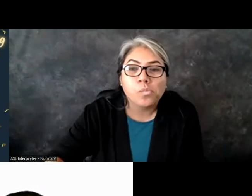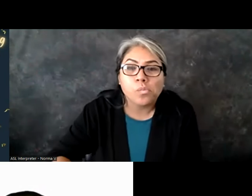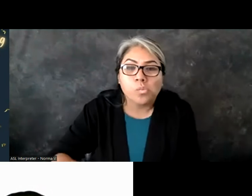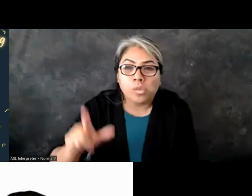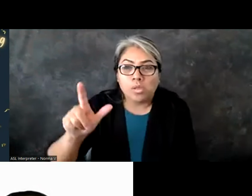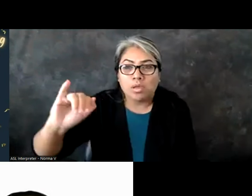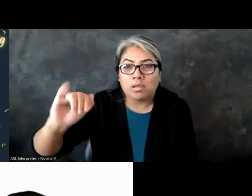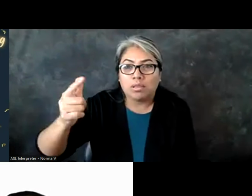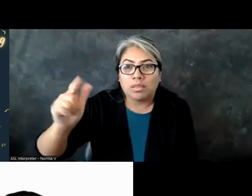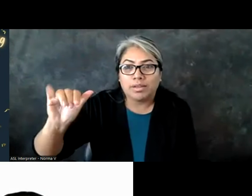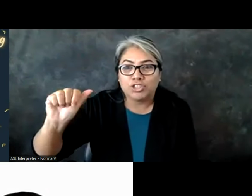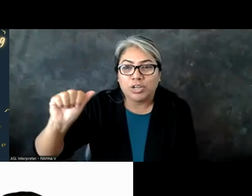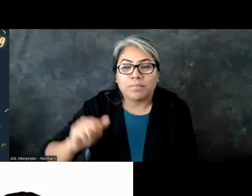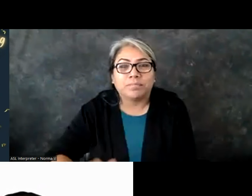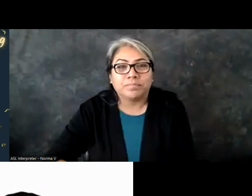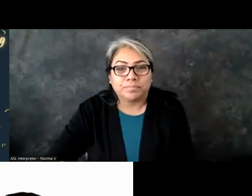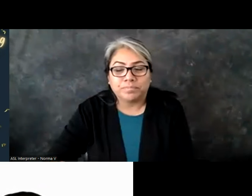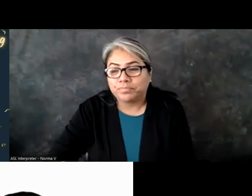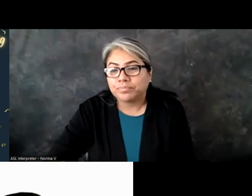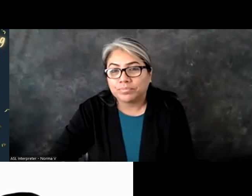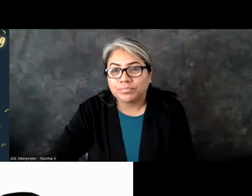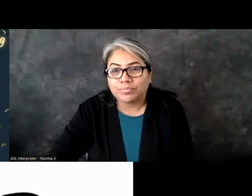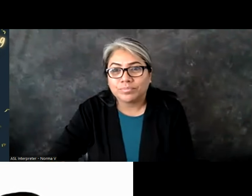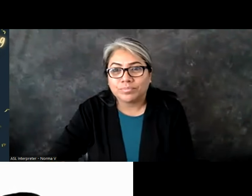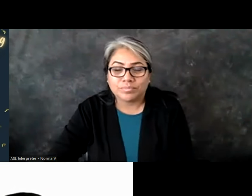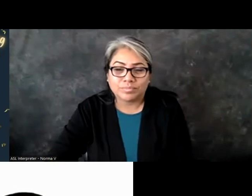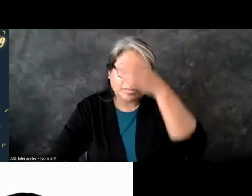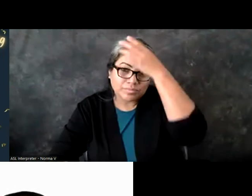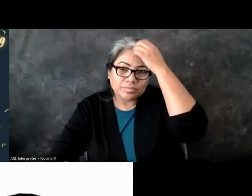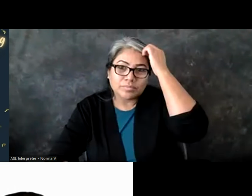Area, how can people get involved?